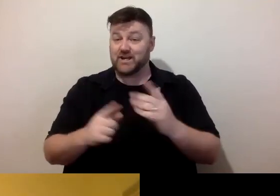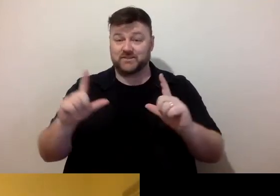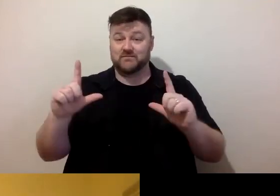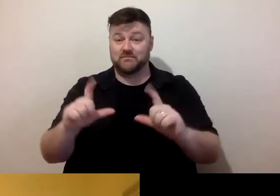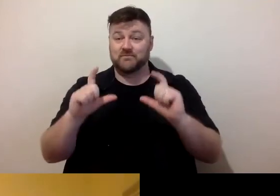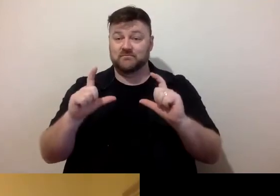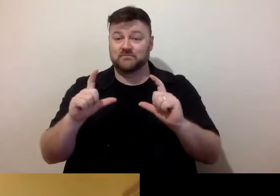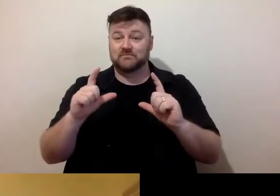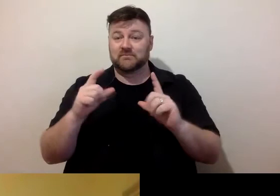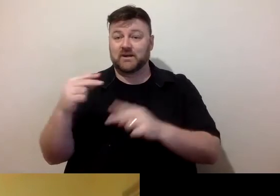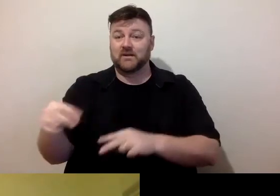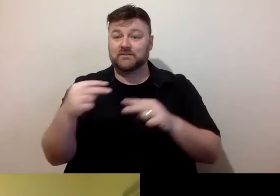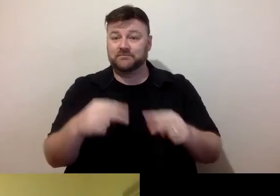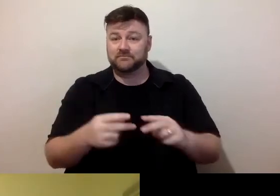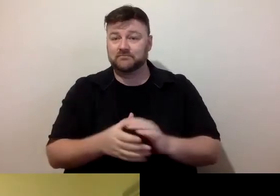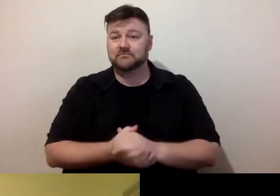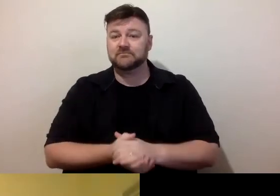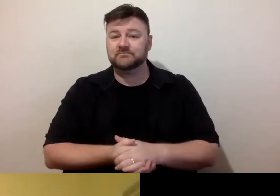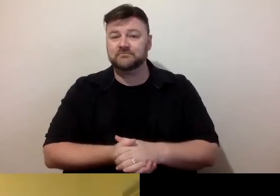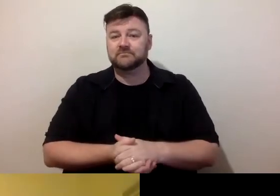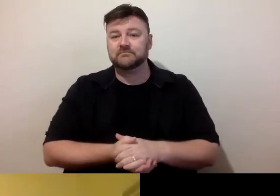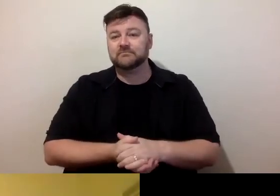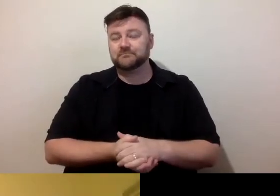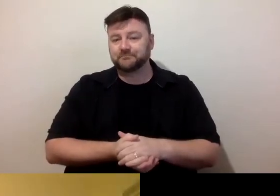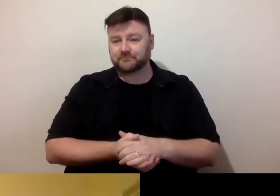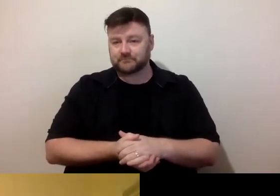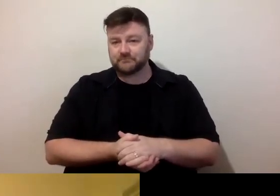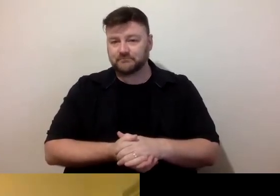book, or when you make a flip book and send it to someone. I think you